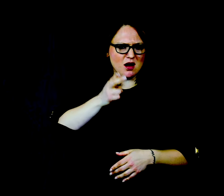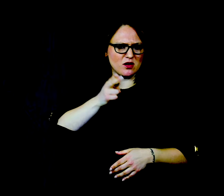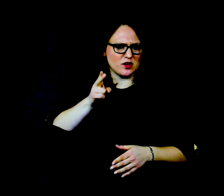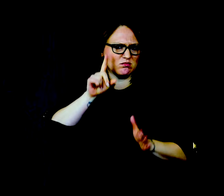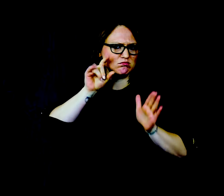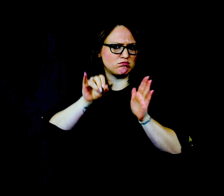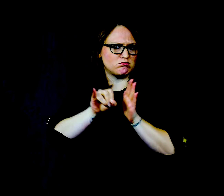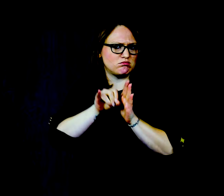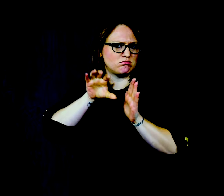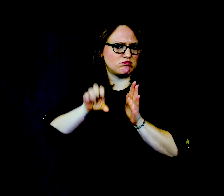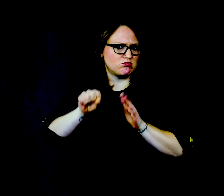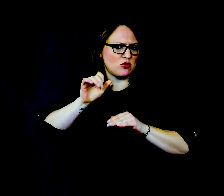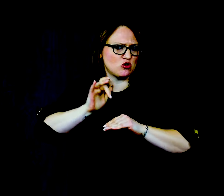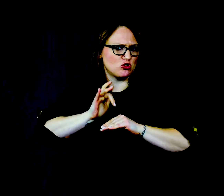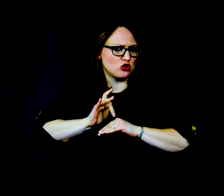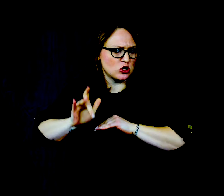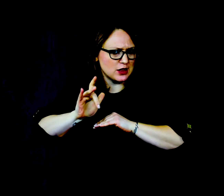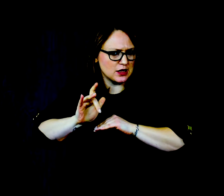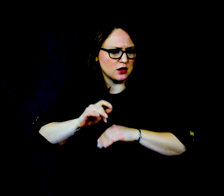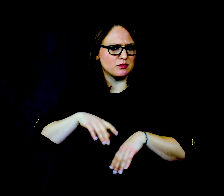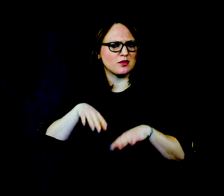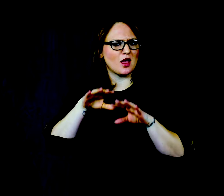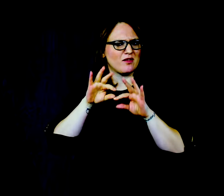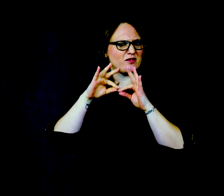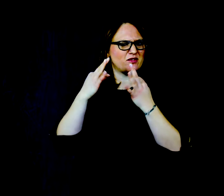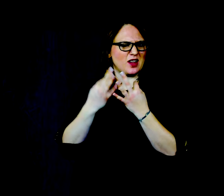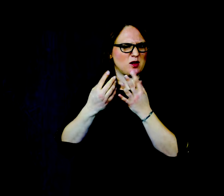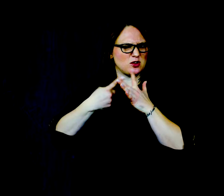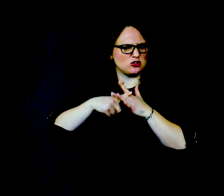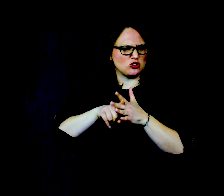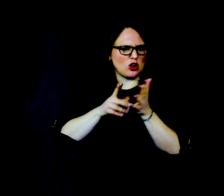have a hearing loss, the sooner the family